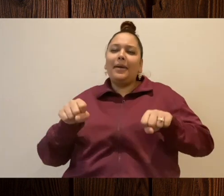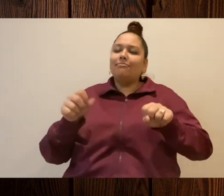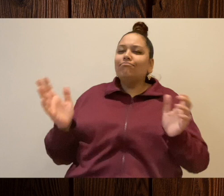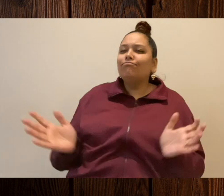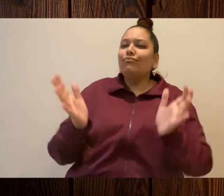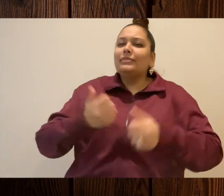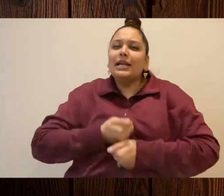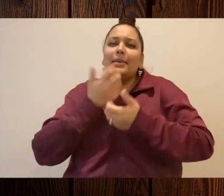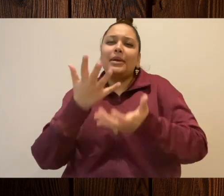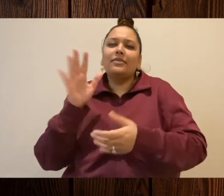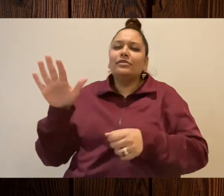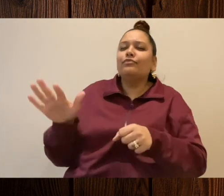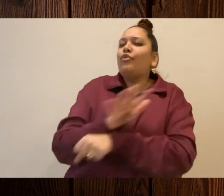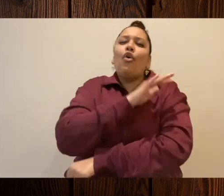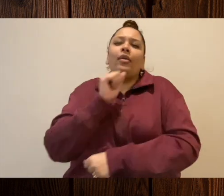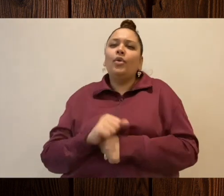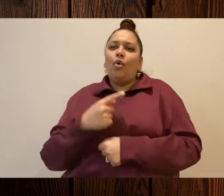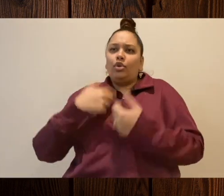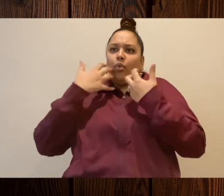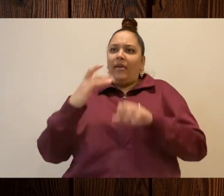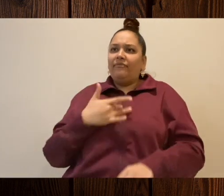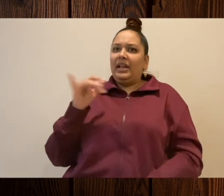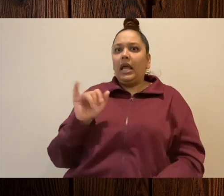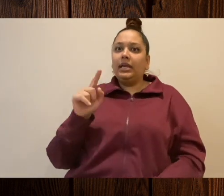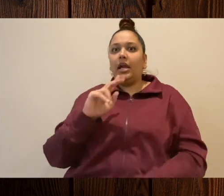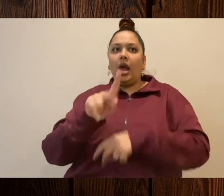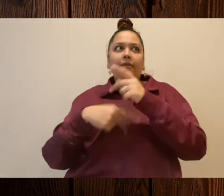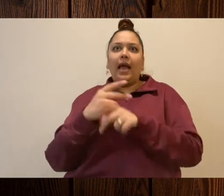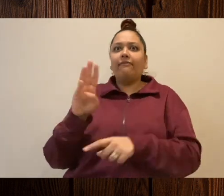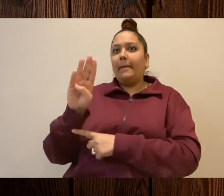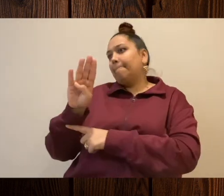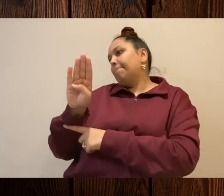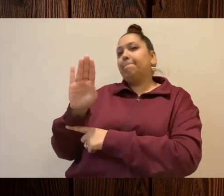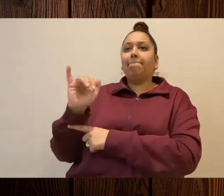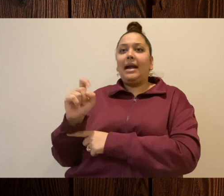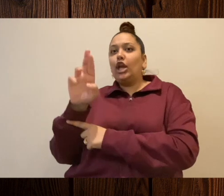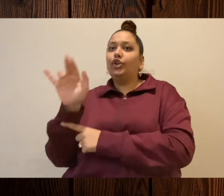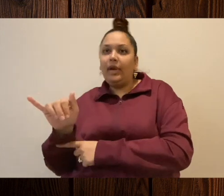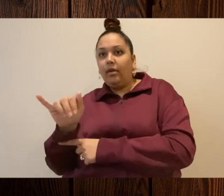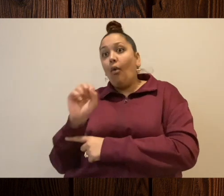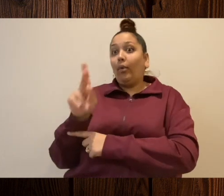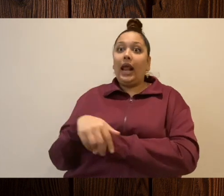but like not …” you know, and feeling like I was gonna get shut down or something like that. And it's like: “no, I